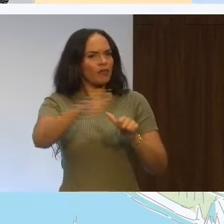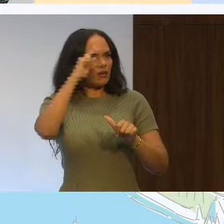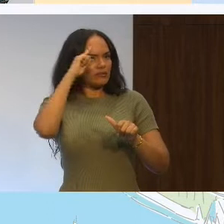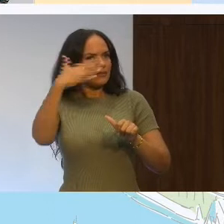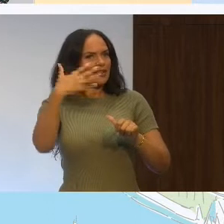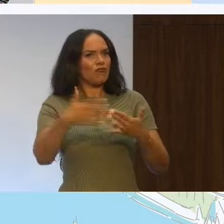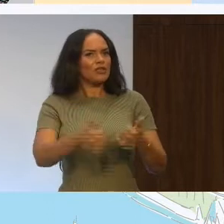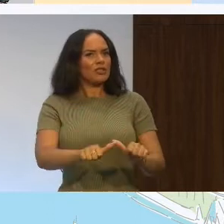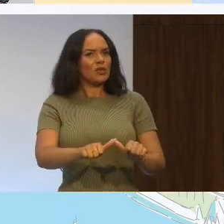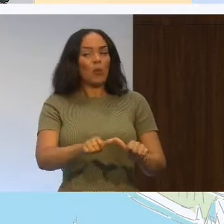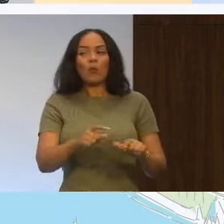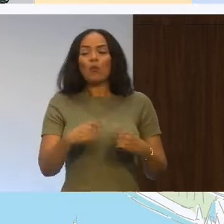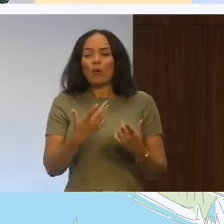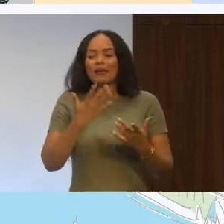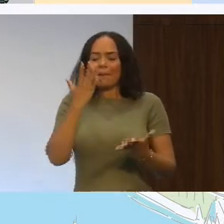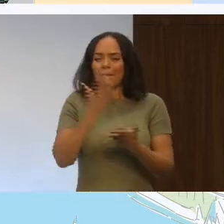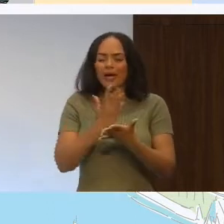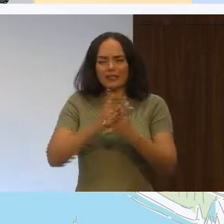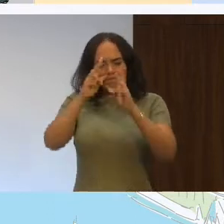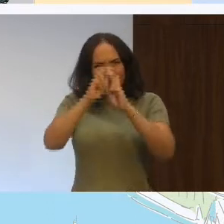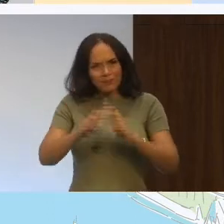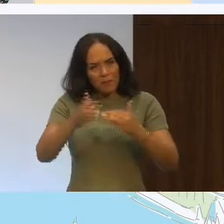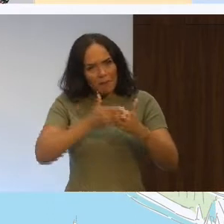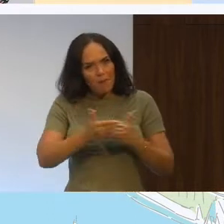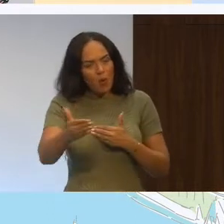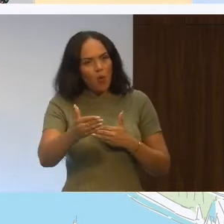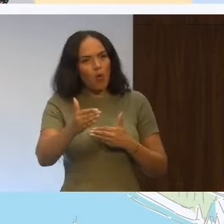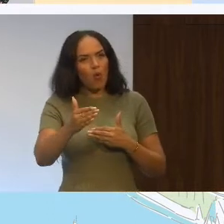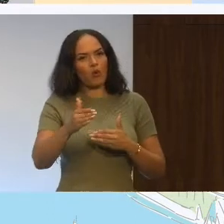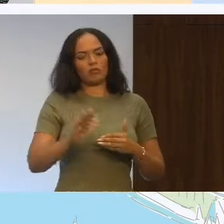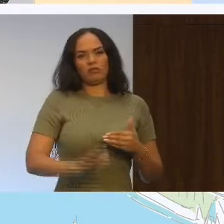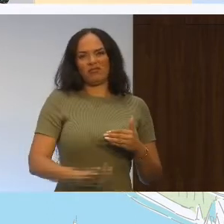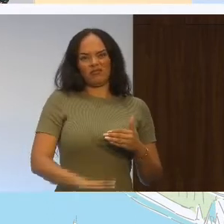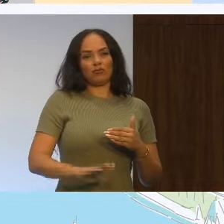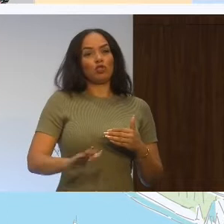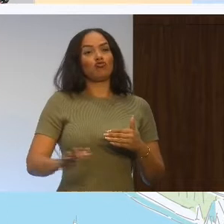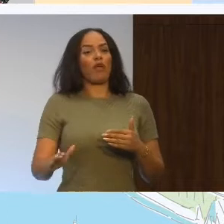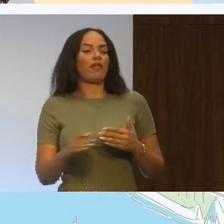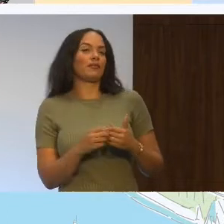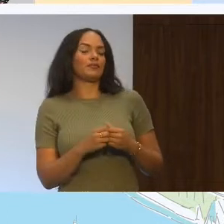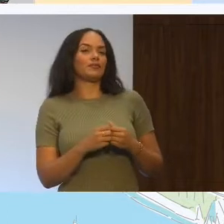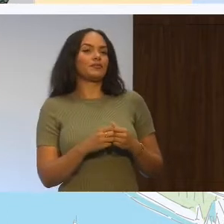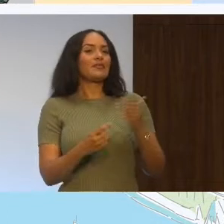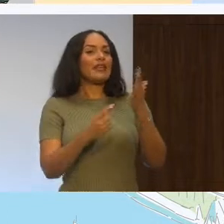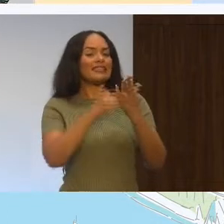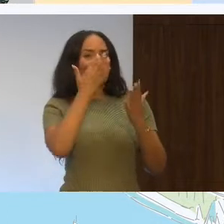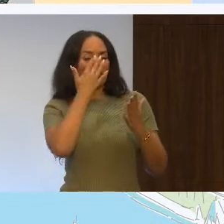because they are really underserved in terms of the studies that we do, looking at these symptoms in them and looking at treatments in them.